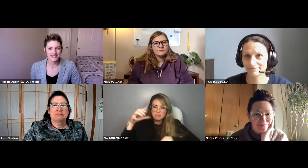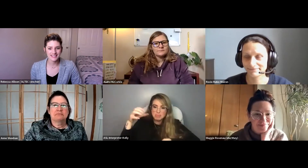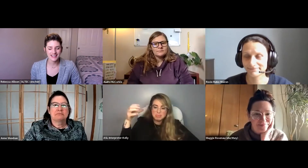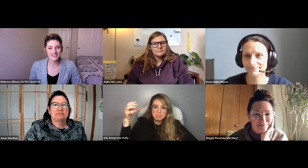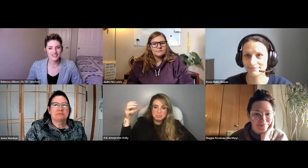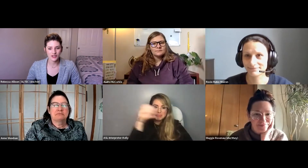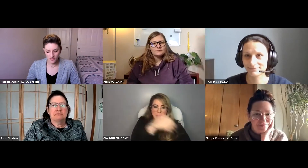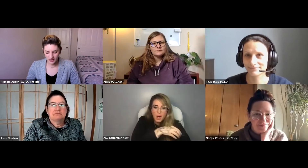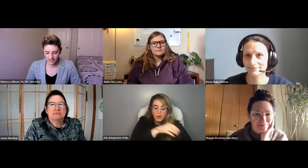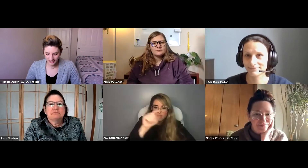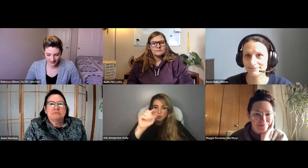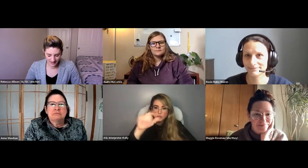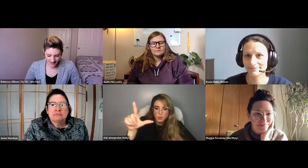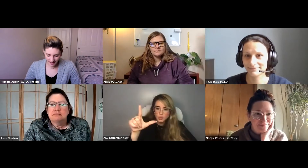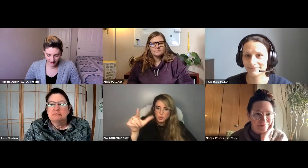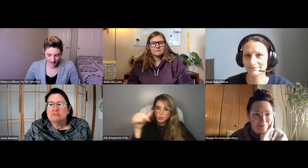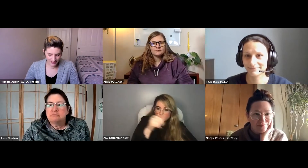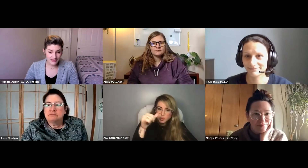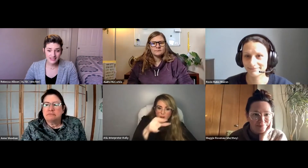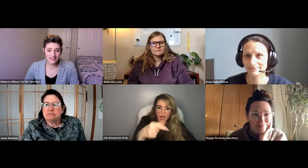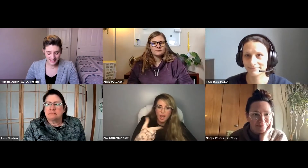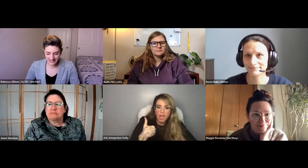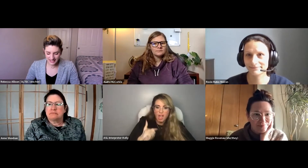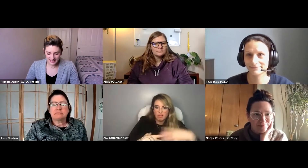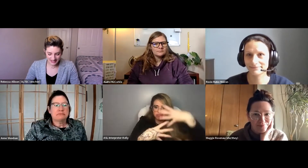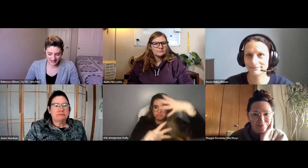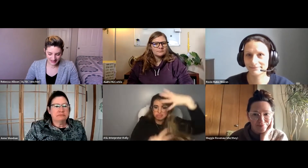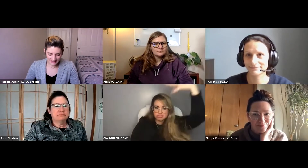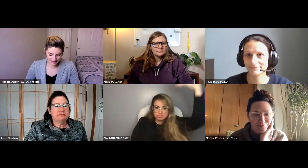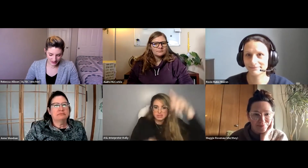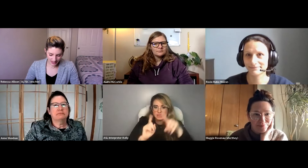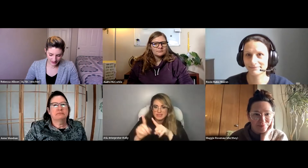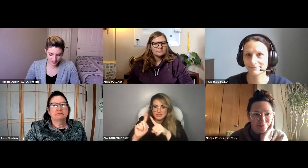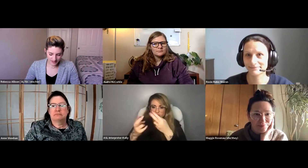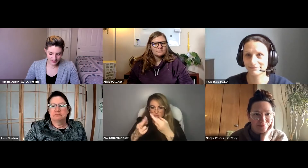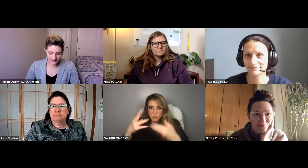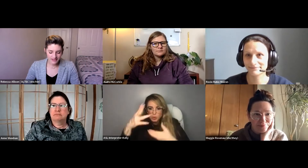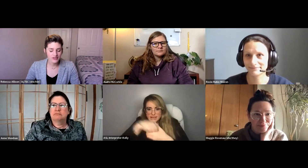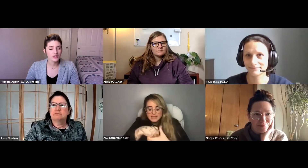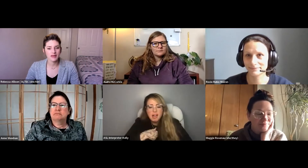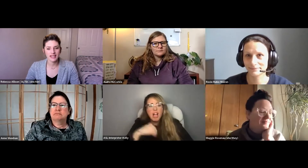It's got so much in it. As I was listening things that stood out to me the fact that you can make